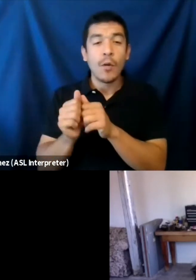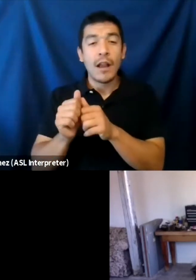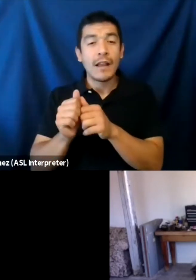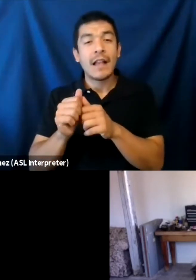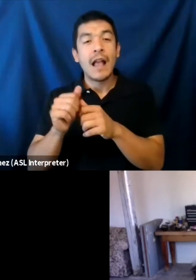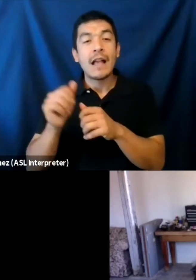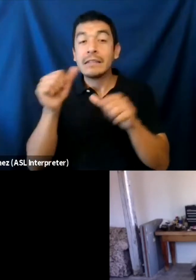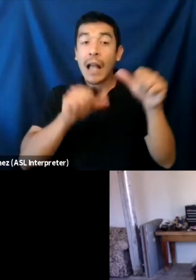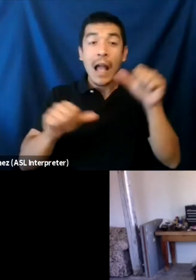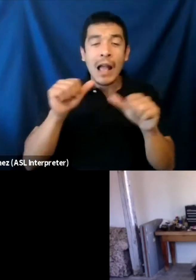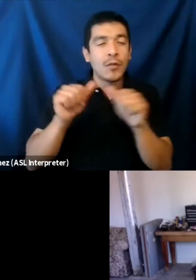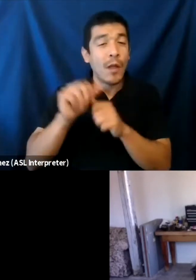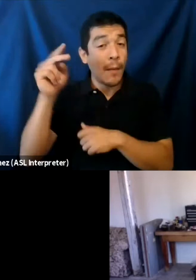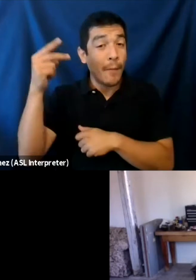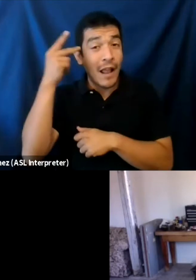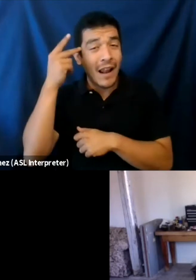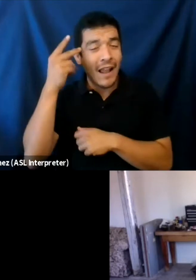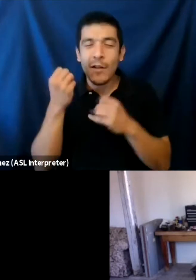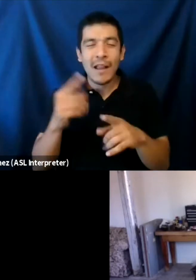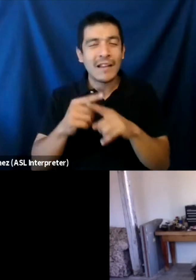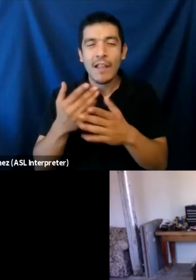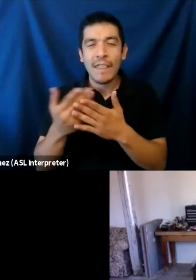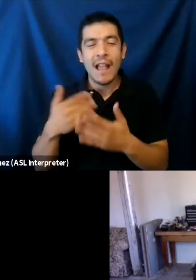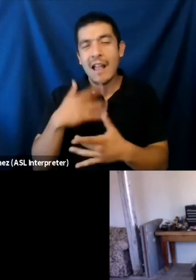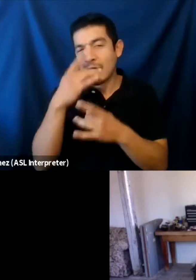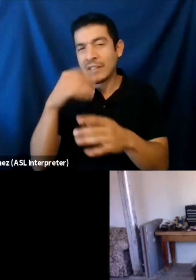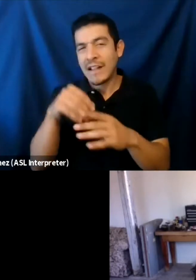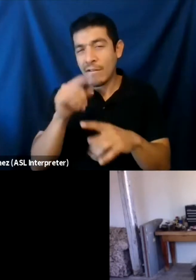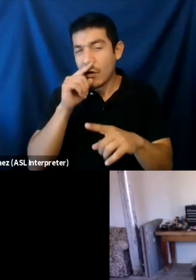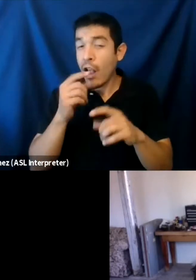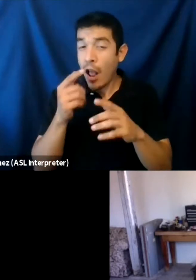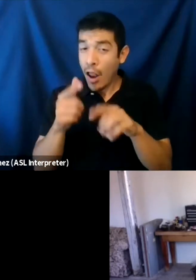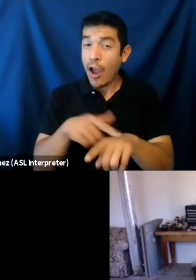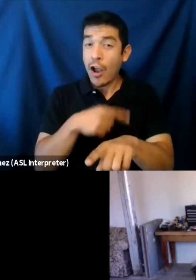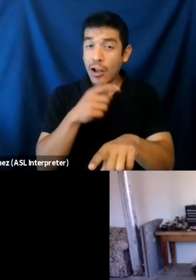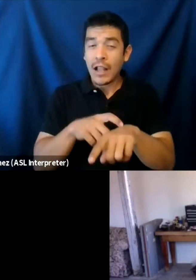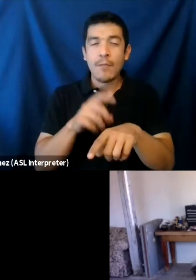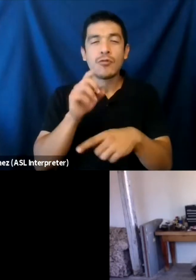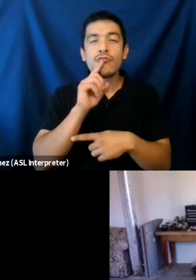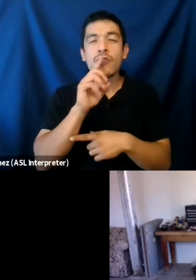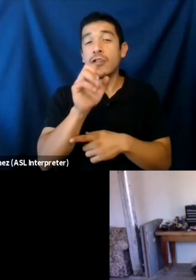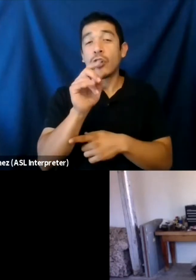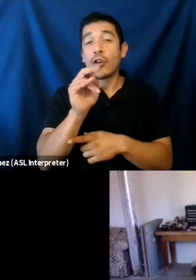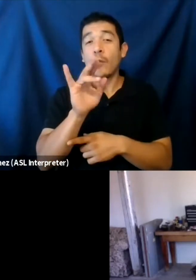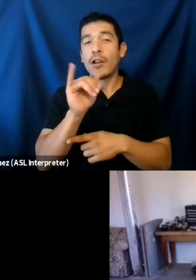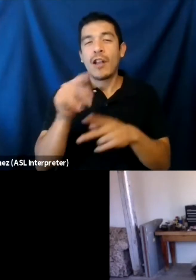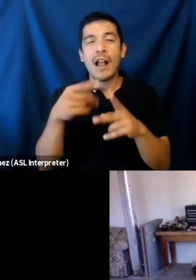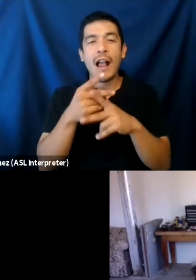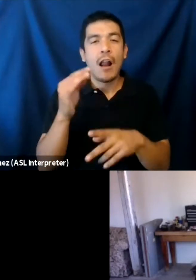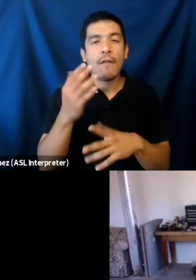I've been interested in for a really long time. So documentary is just kind of like what I have found